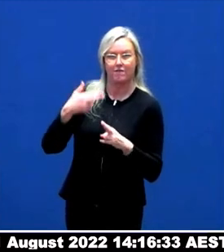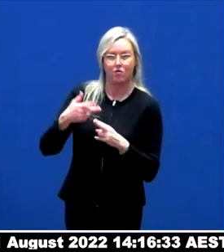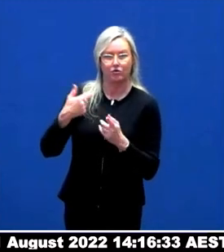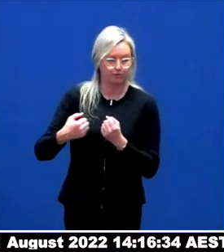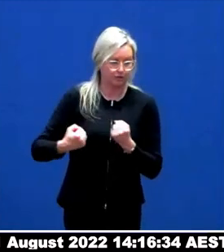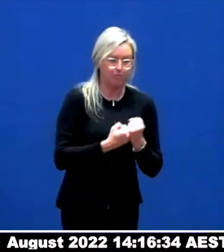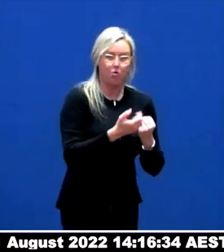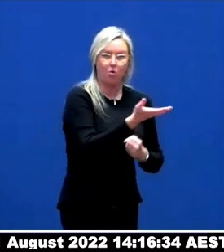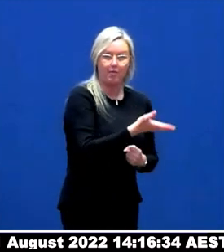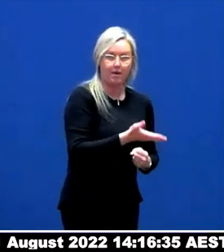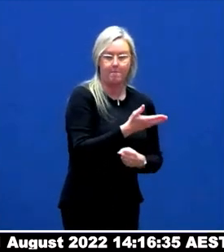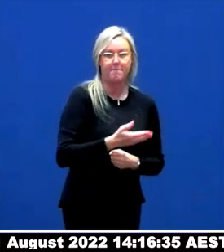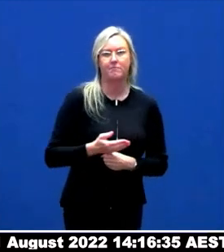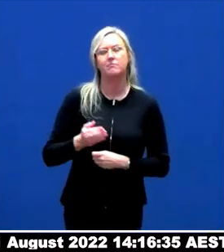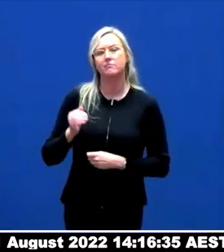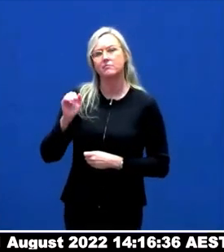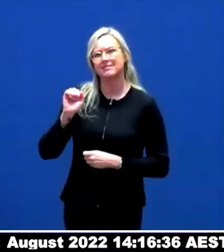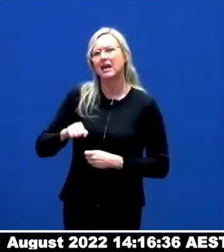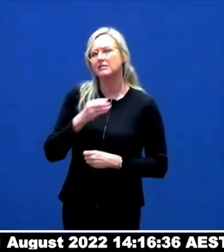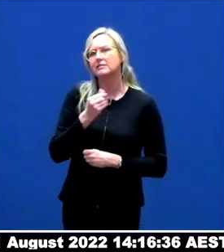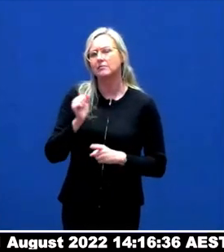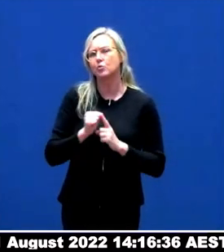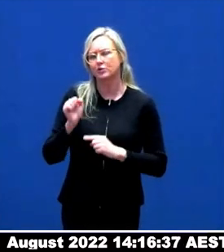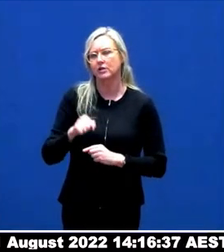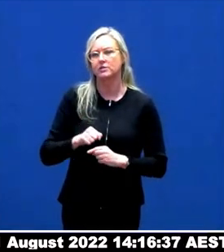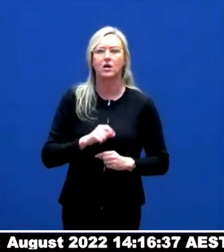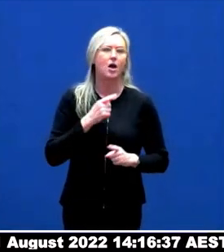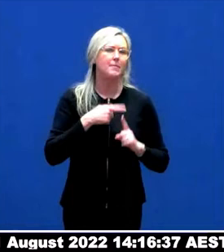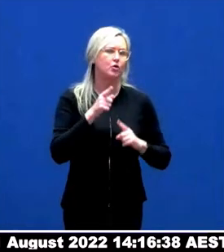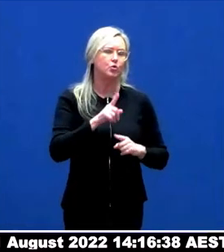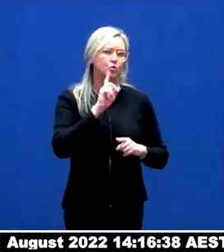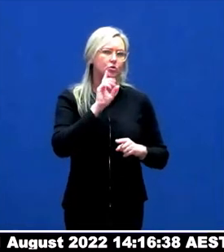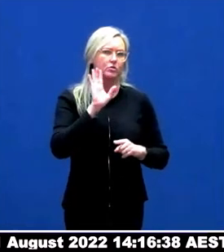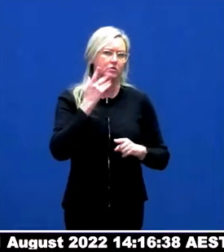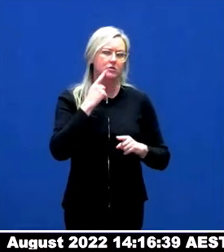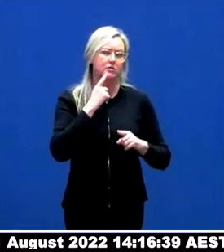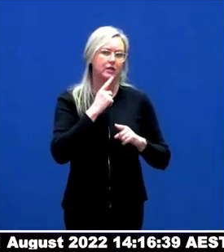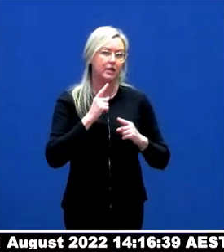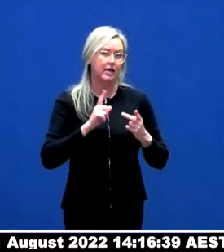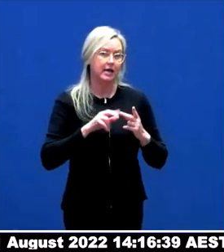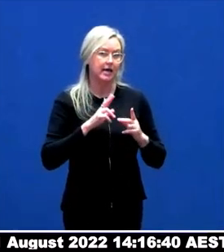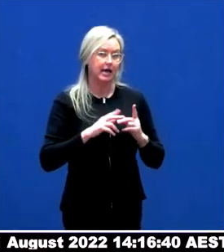And you spoke about that meeting with the - either the delegate who's made the